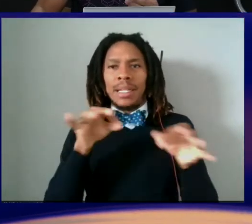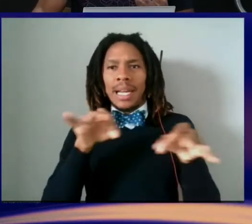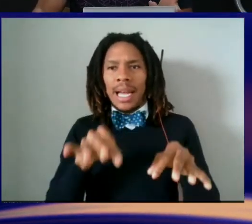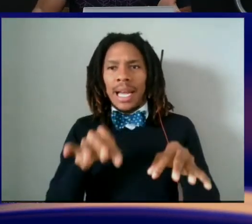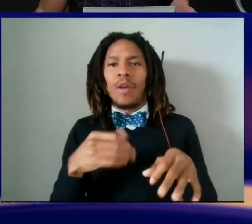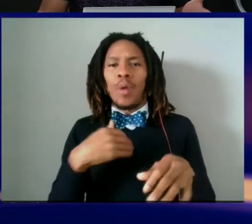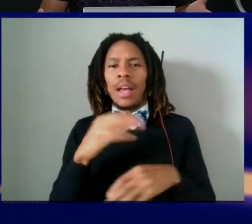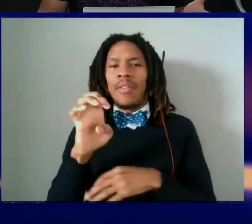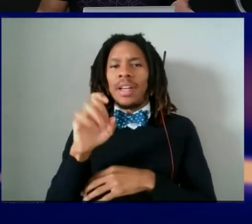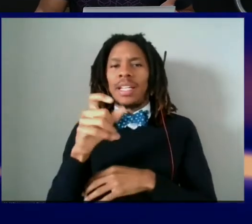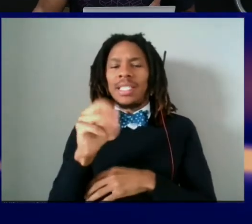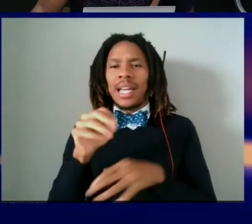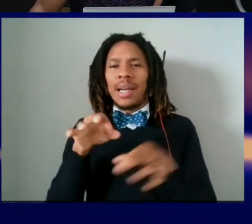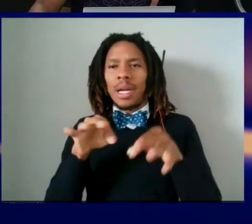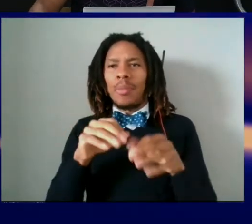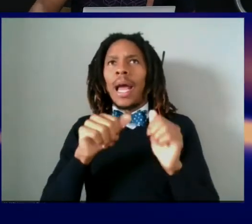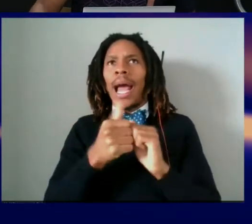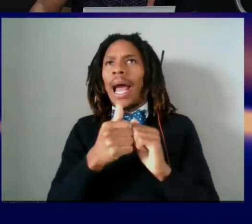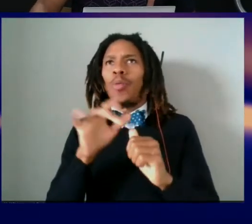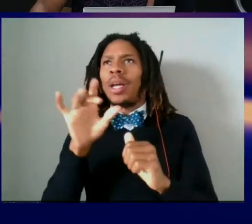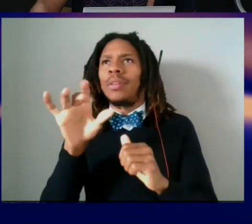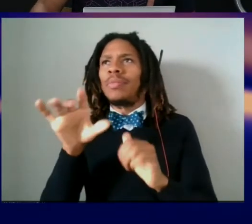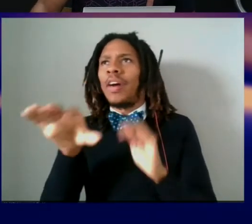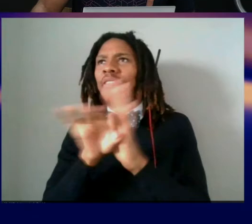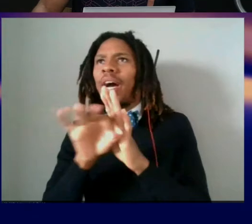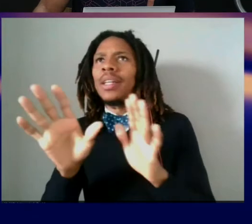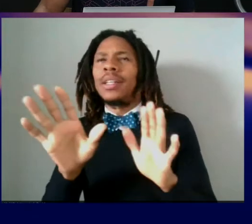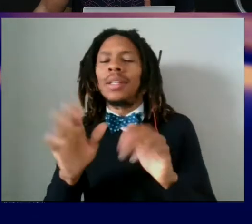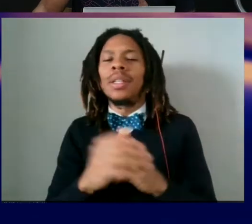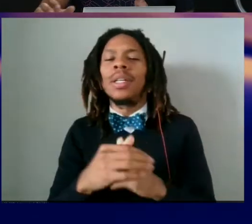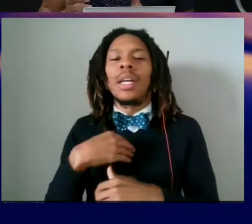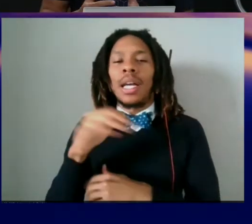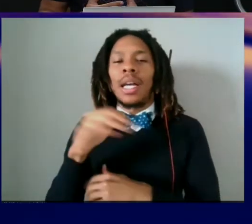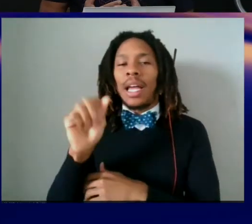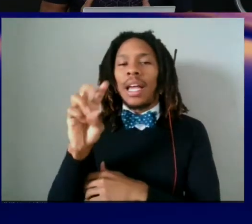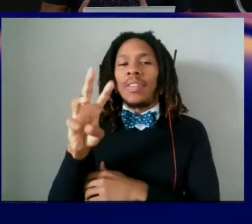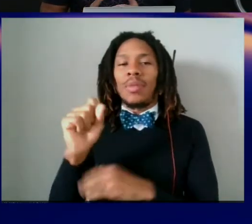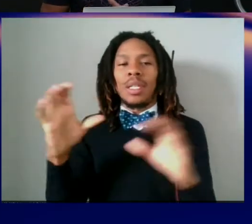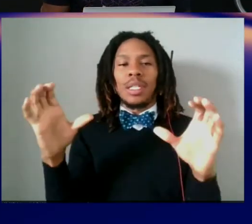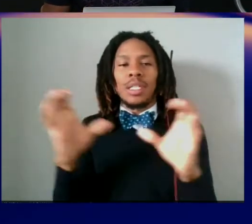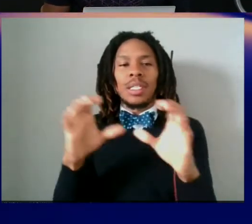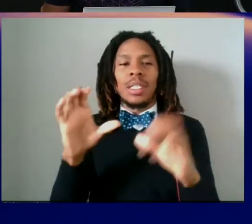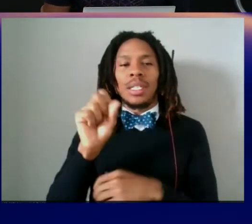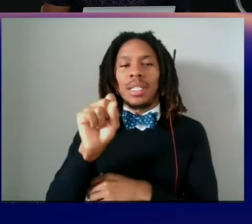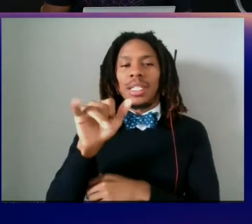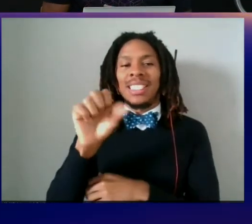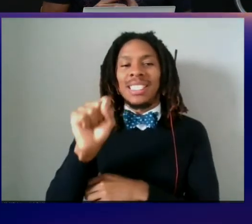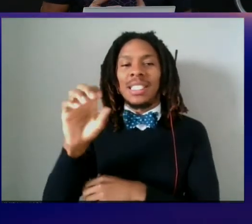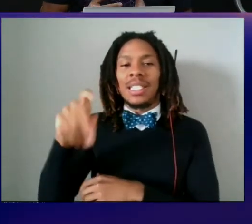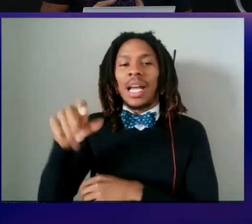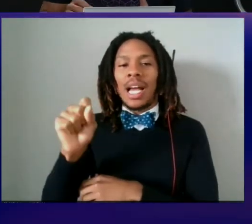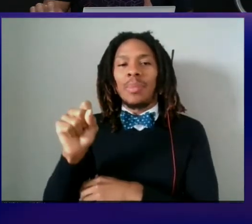Well first, how do we get there? We have the AWS certified Sysops Administrator Associate page. And on that page,